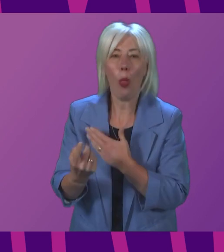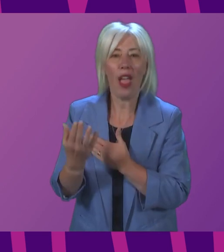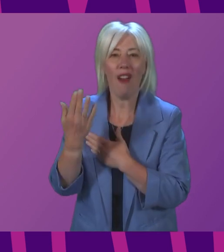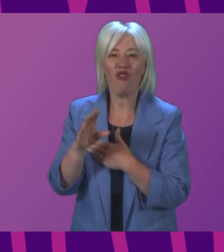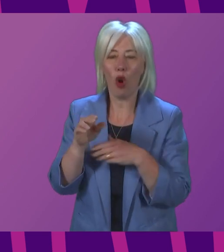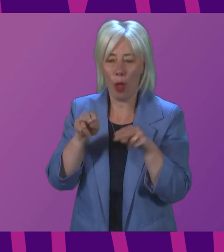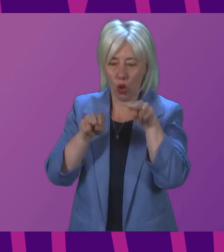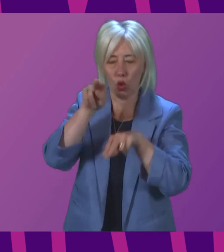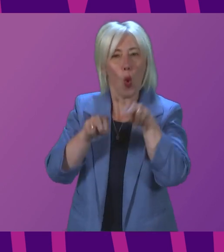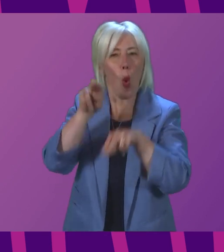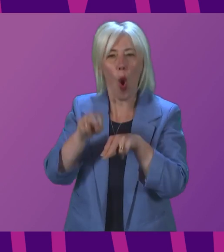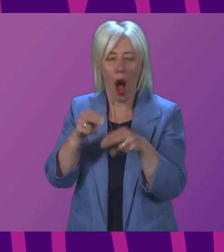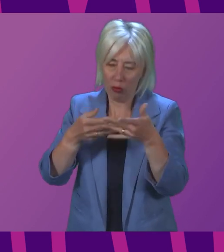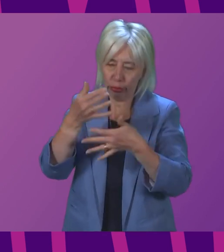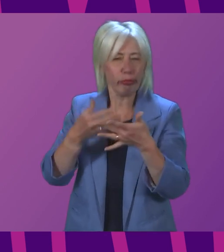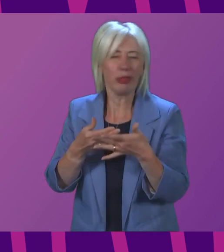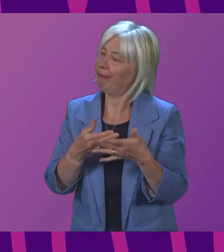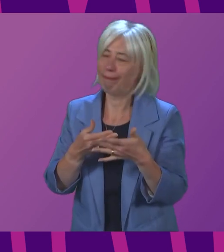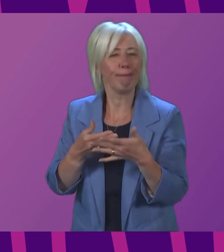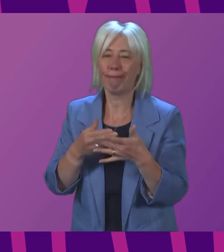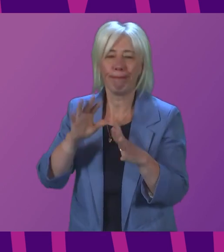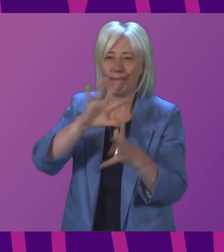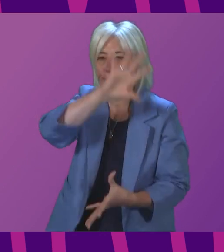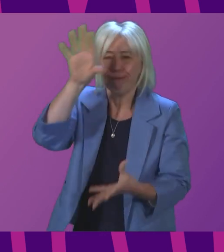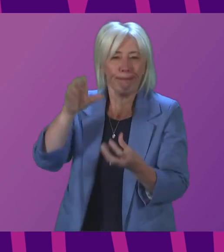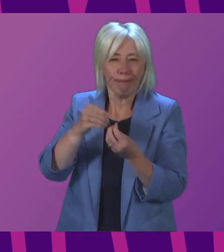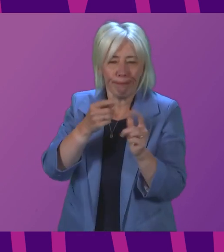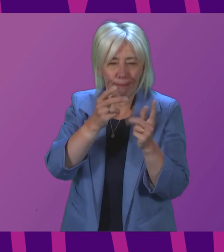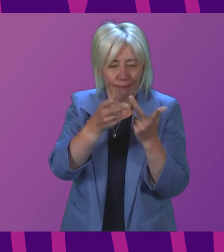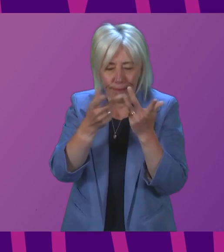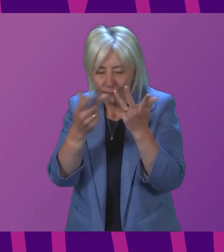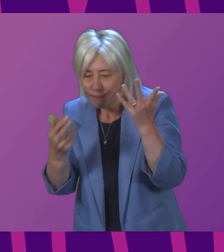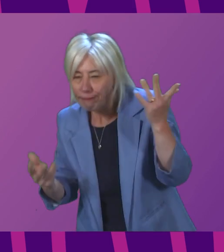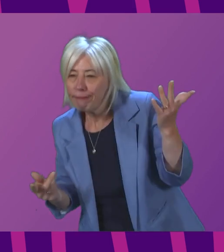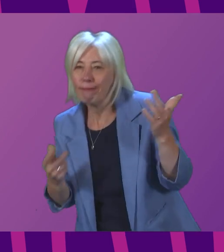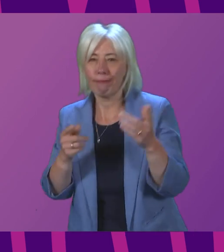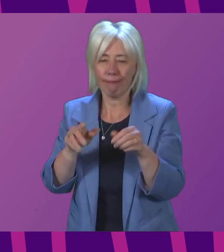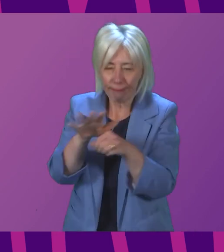In such cases, there is a more holistic assessment of wider circumstances.